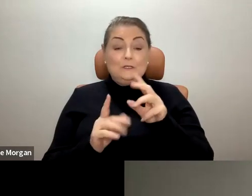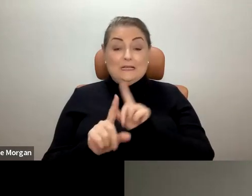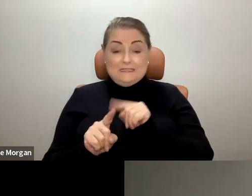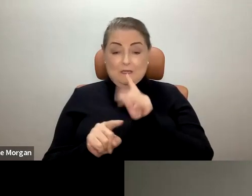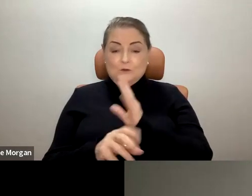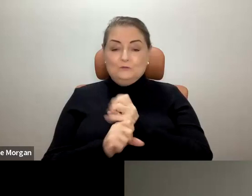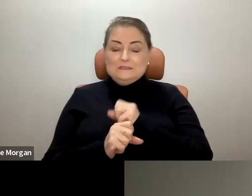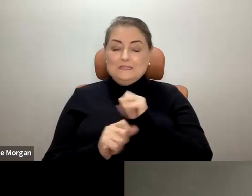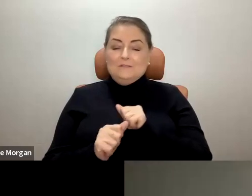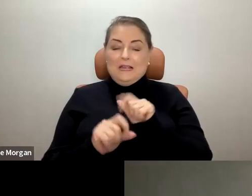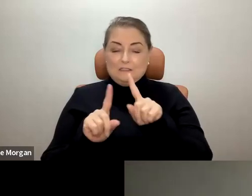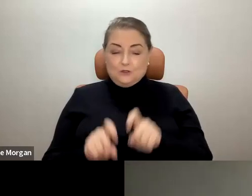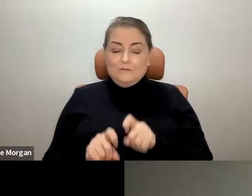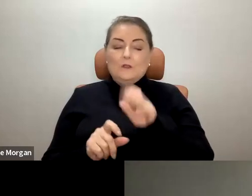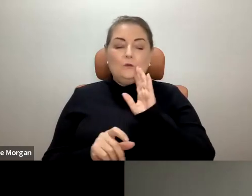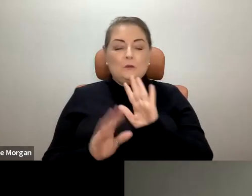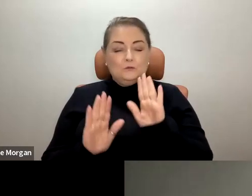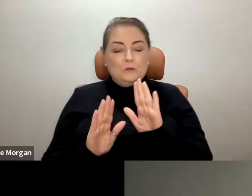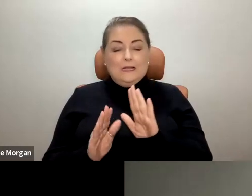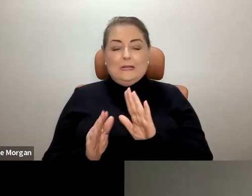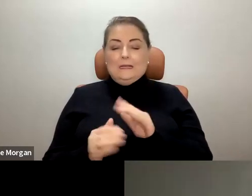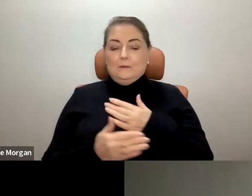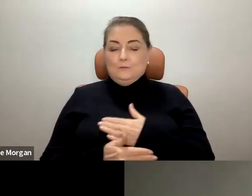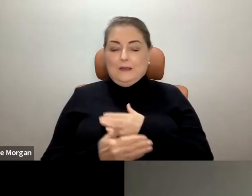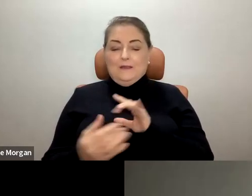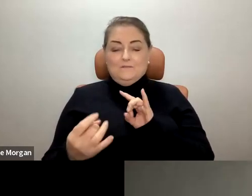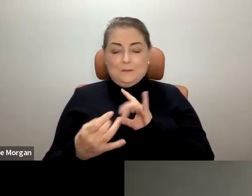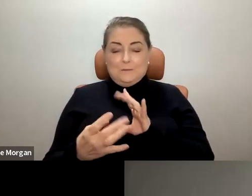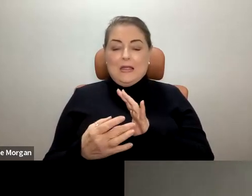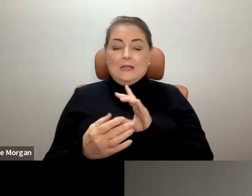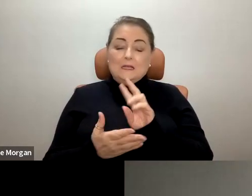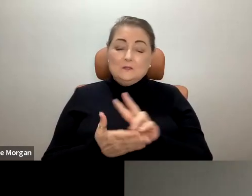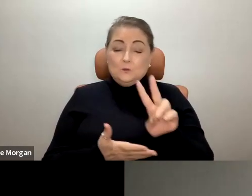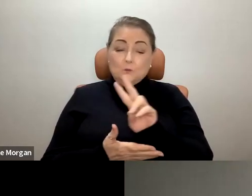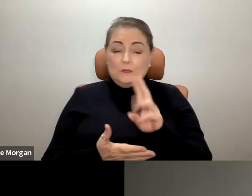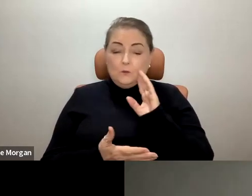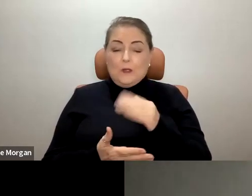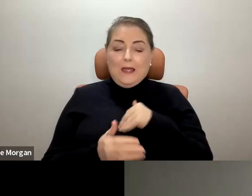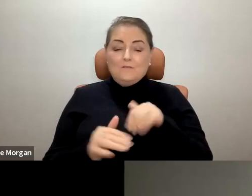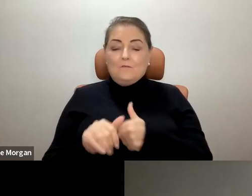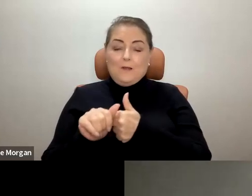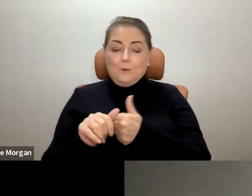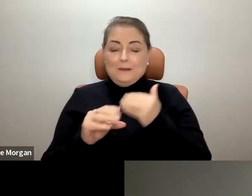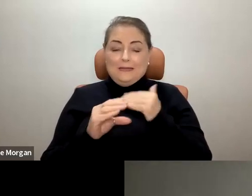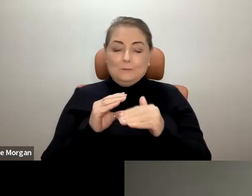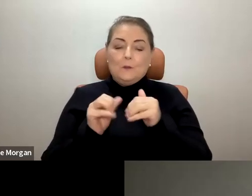greatly appreciate any feedback that you can give. In a couple of weeks, there will be a follow up email with information about